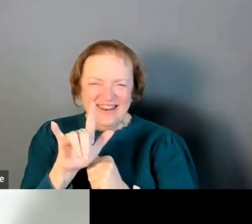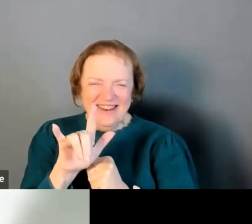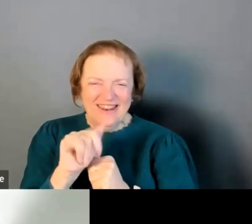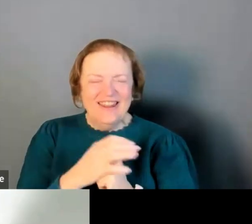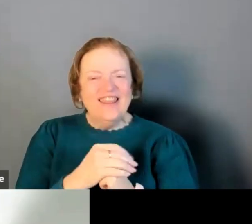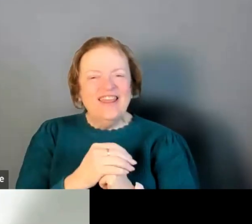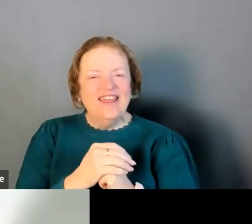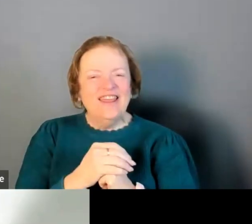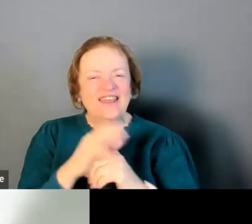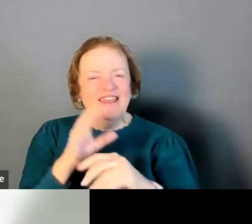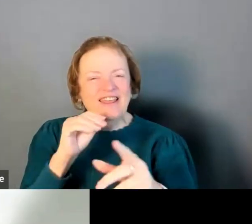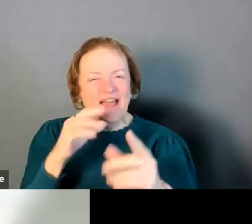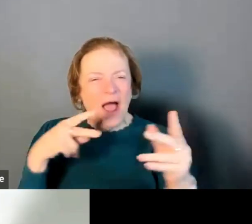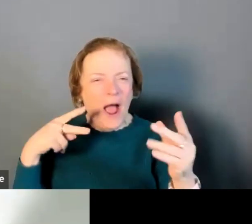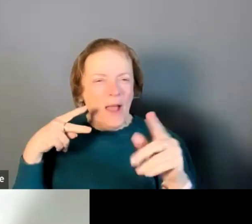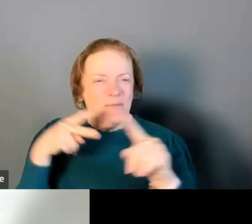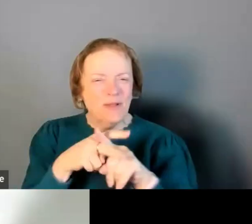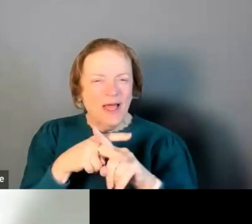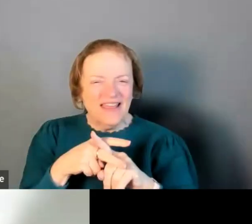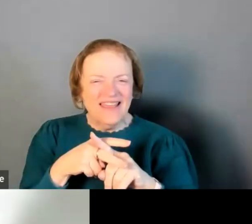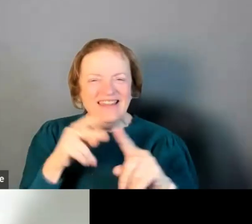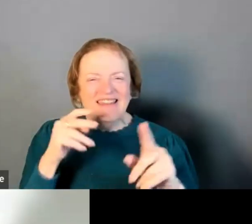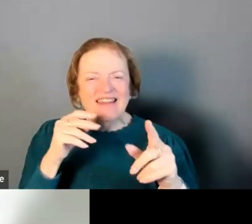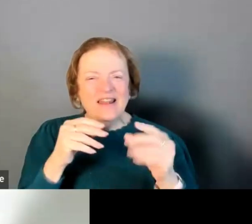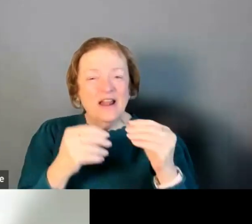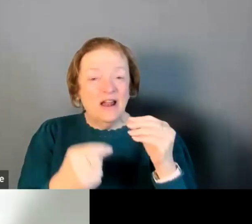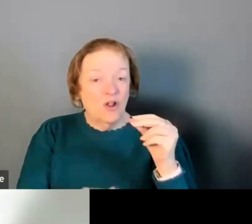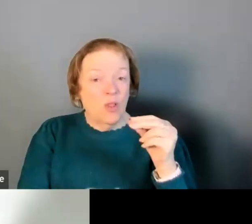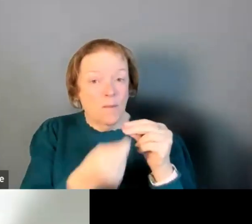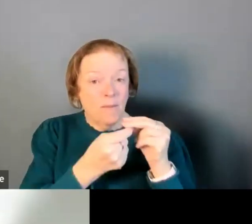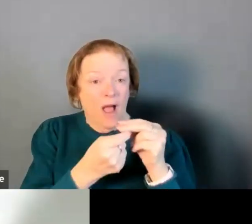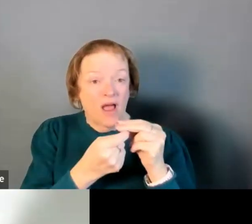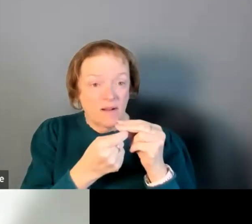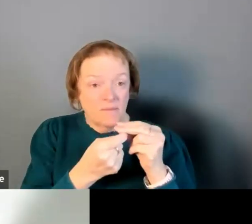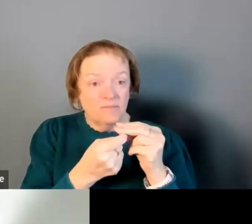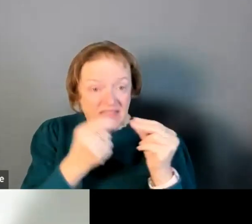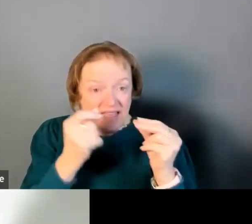You plug it into the bottom here, and what you are going to do, if you can see, there is like